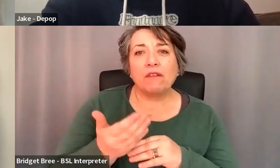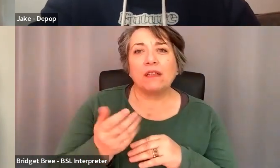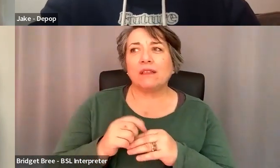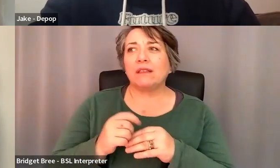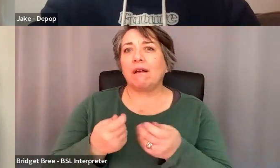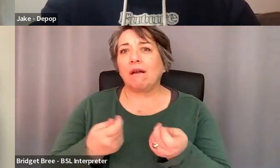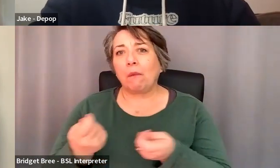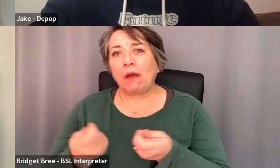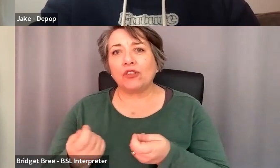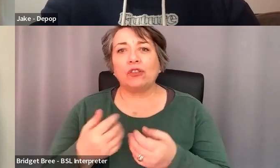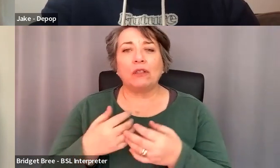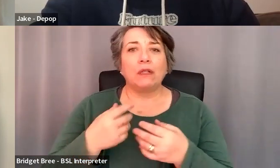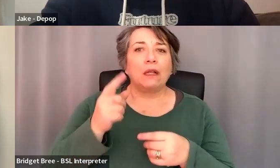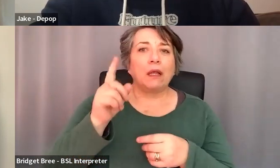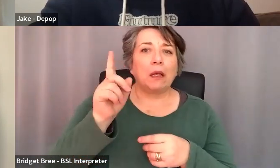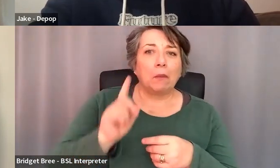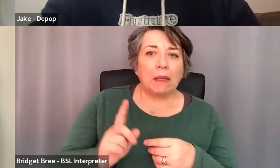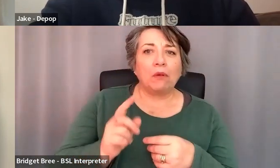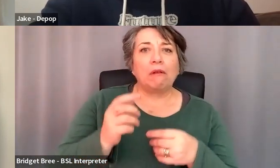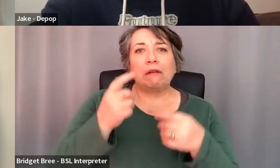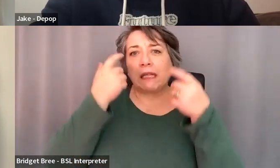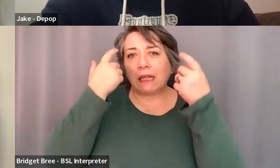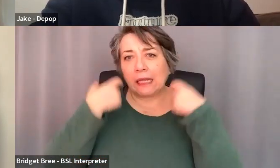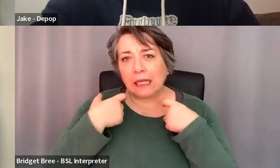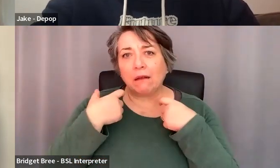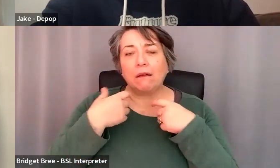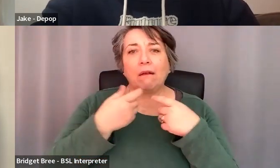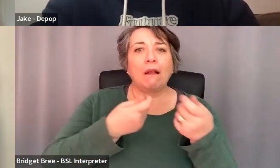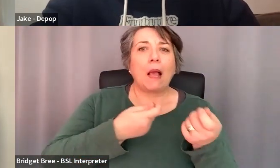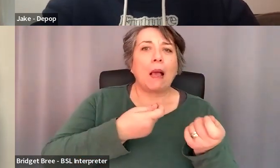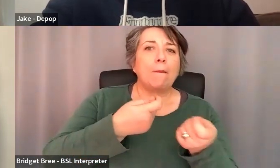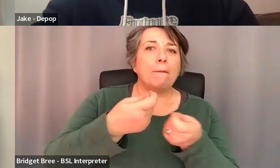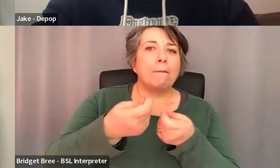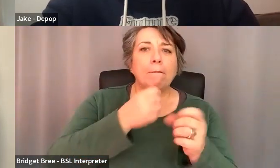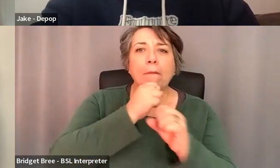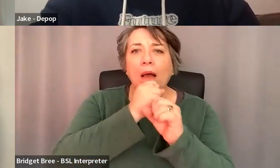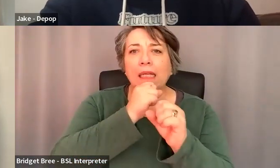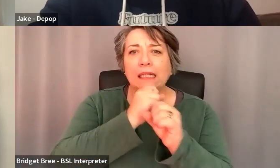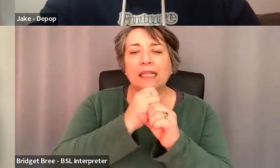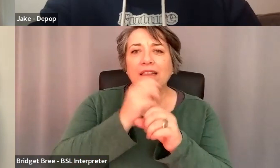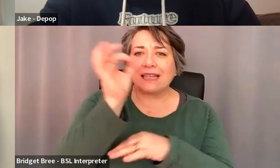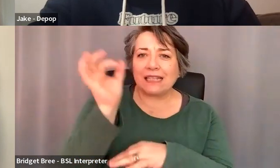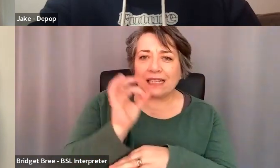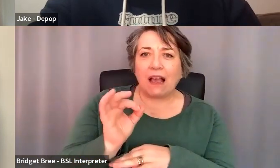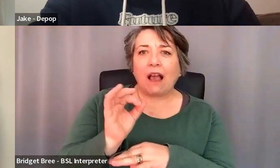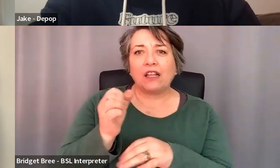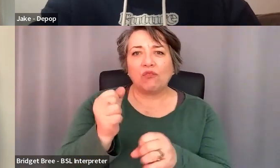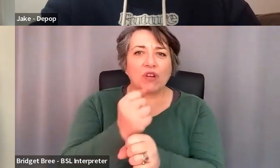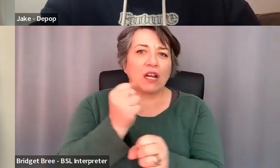sides, obviously marketing and design and then and then product engineering and insights as well, and you know, we're constantly